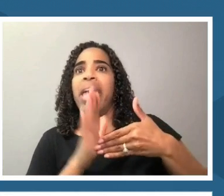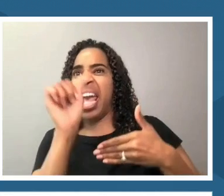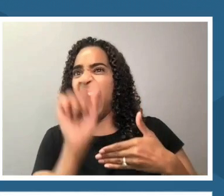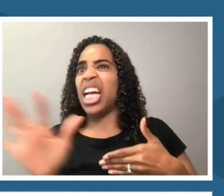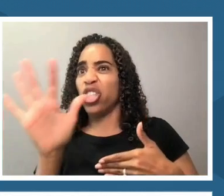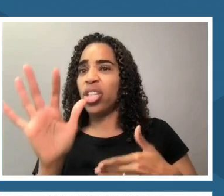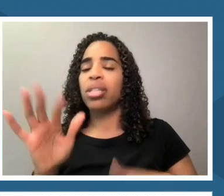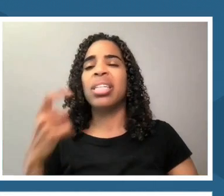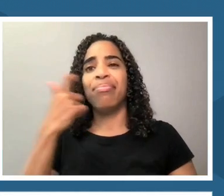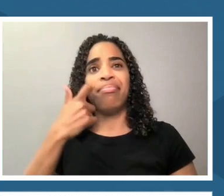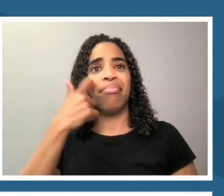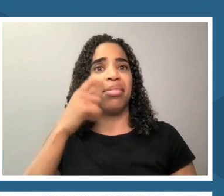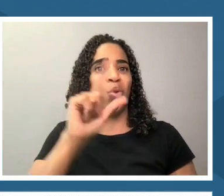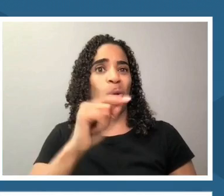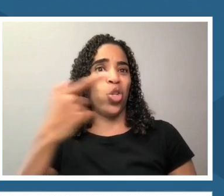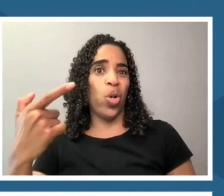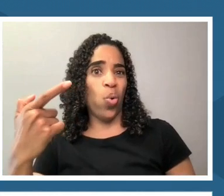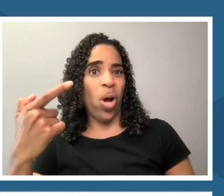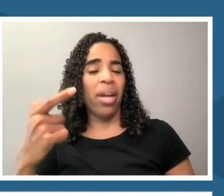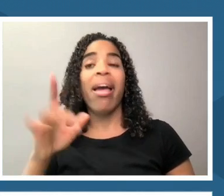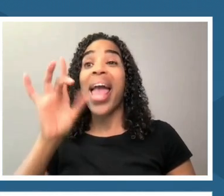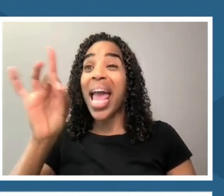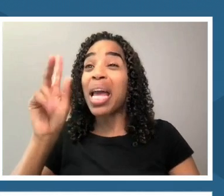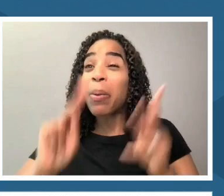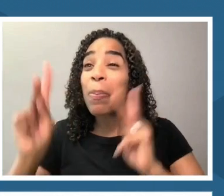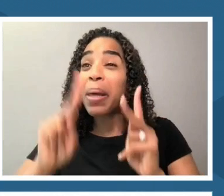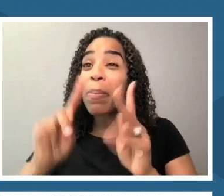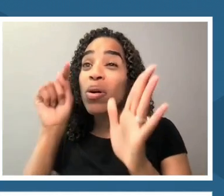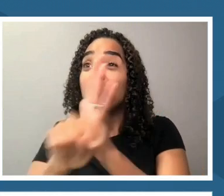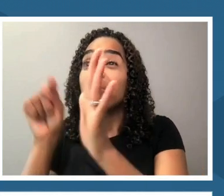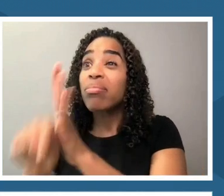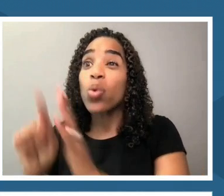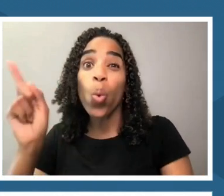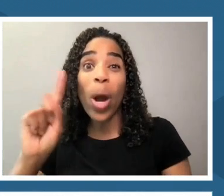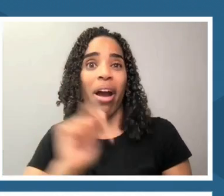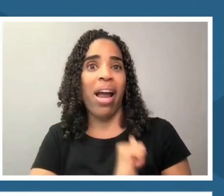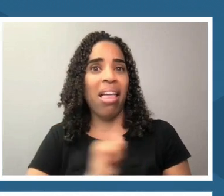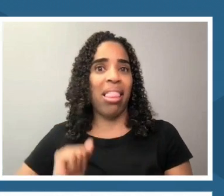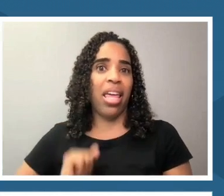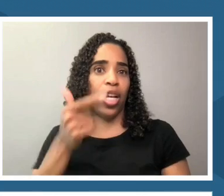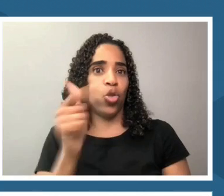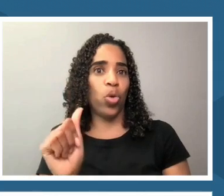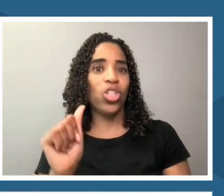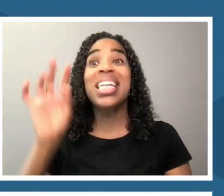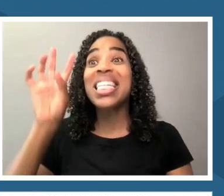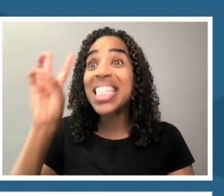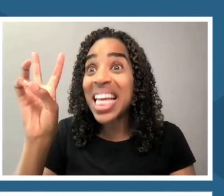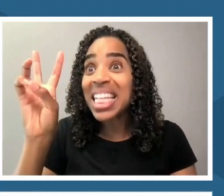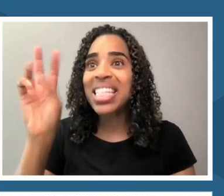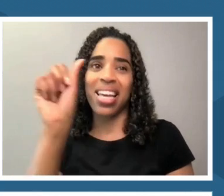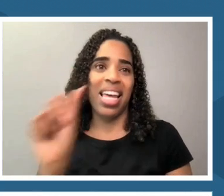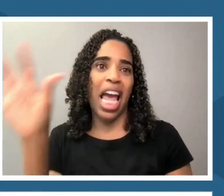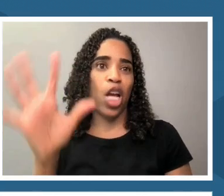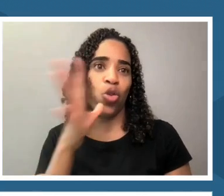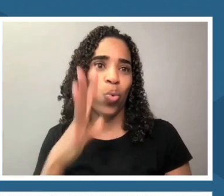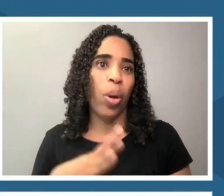saw the tragedy of eight people losing their lives in atlanta georgia with six of the victims being asian women